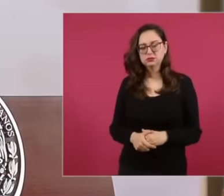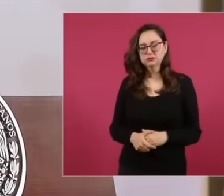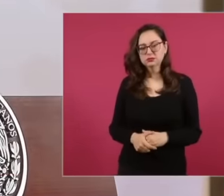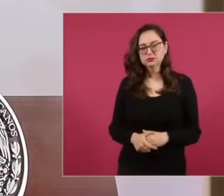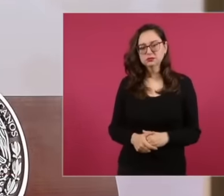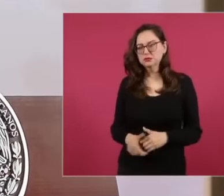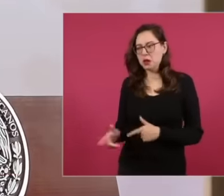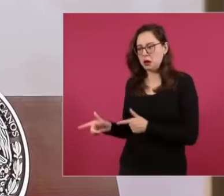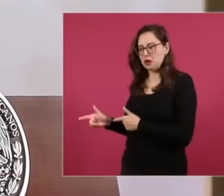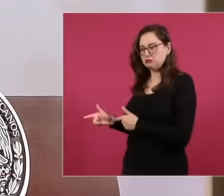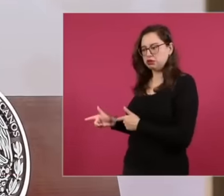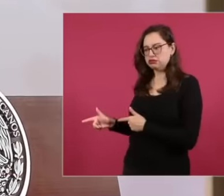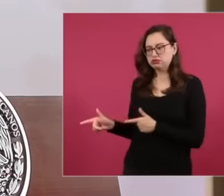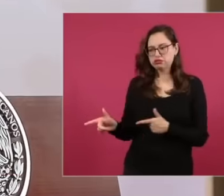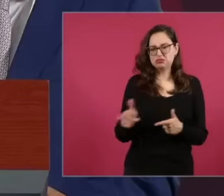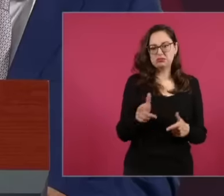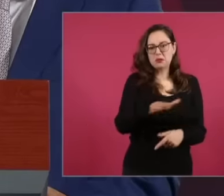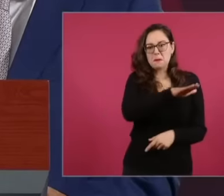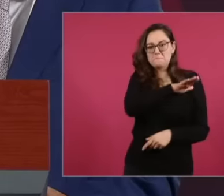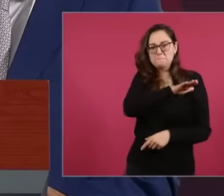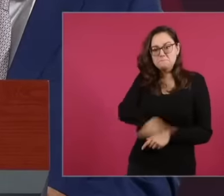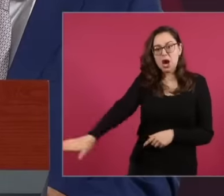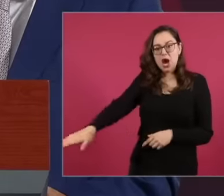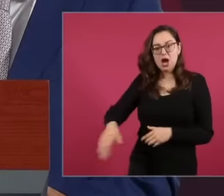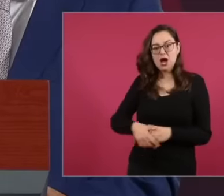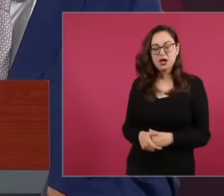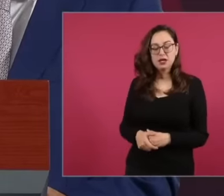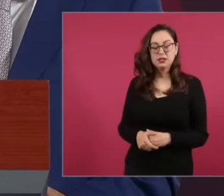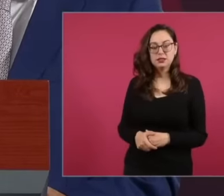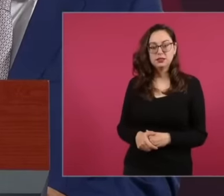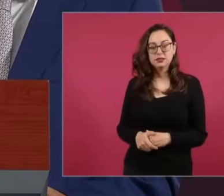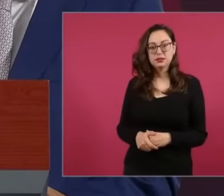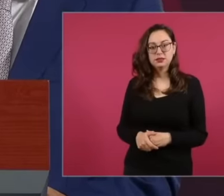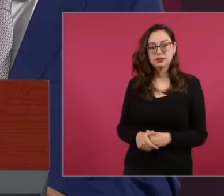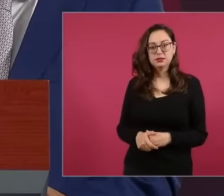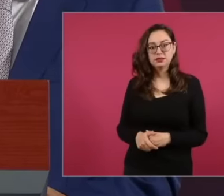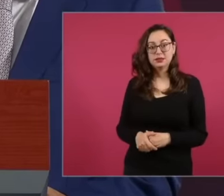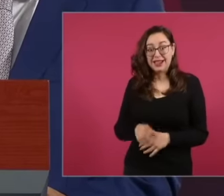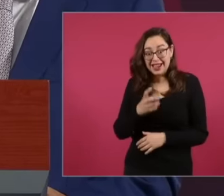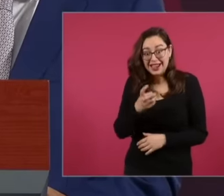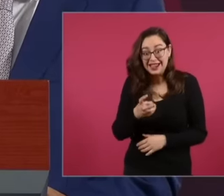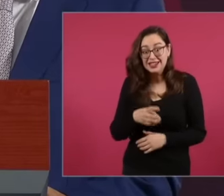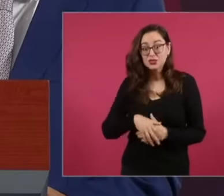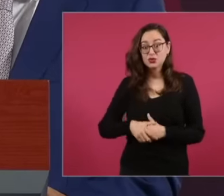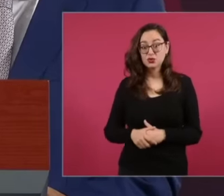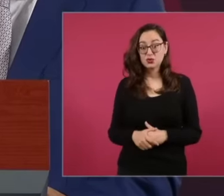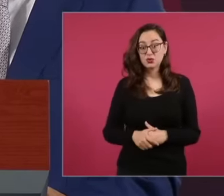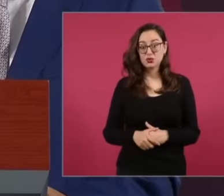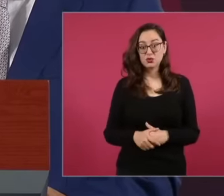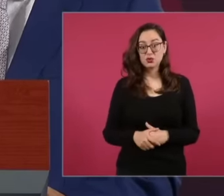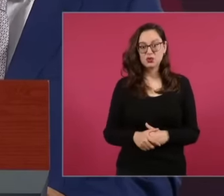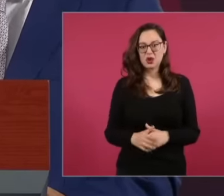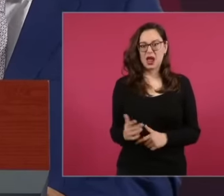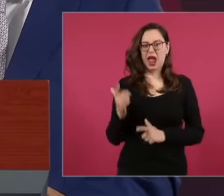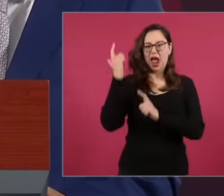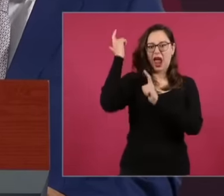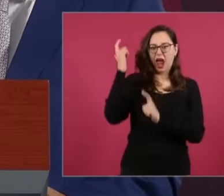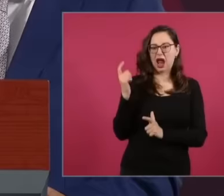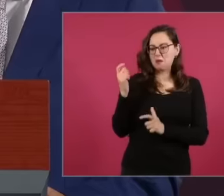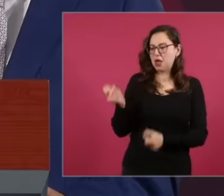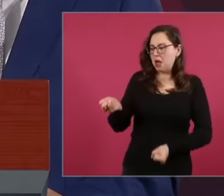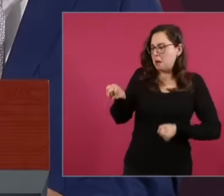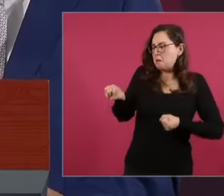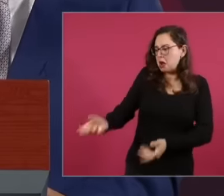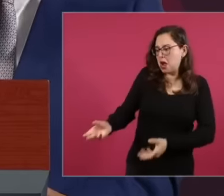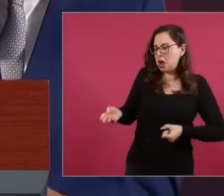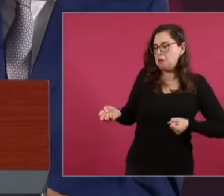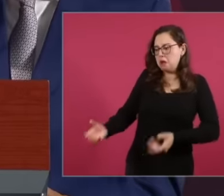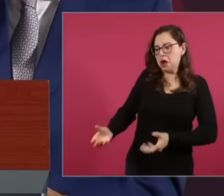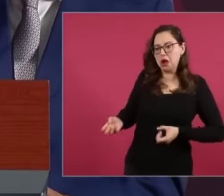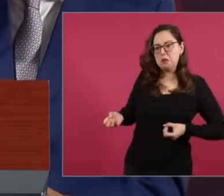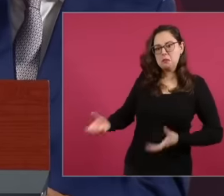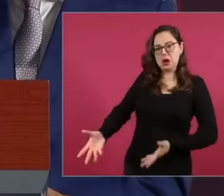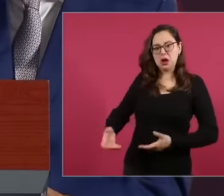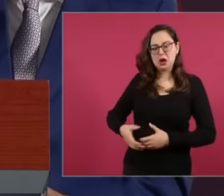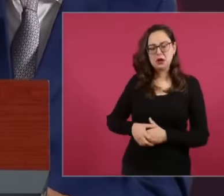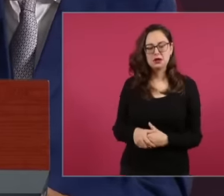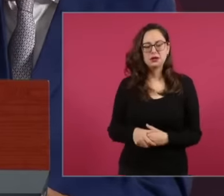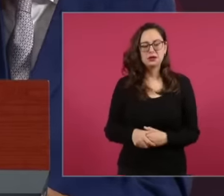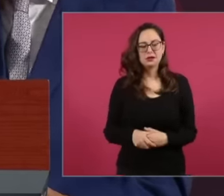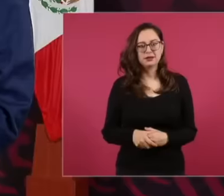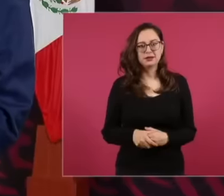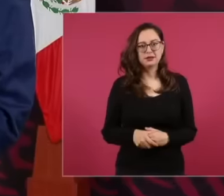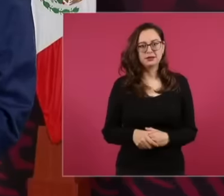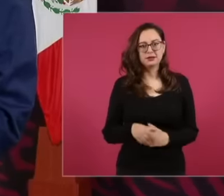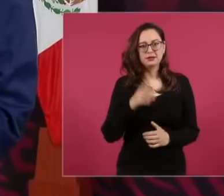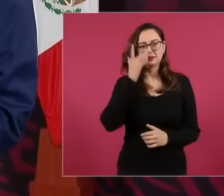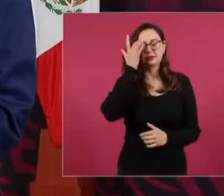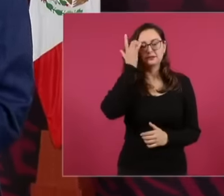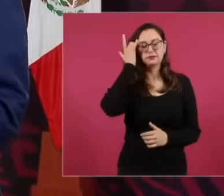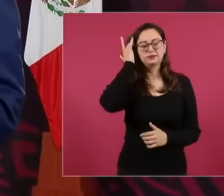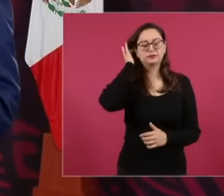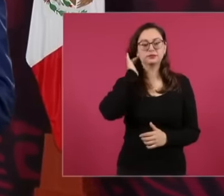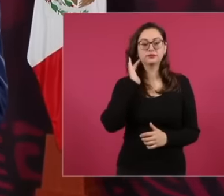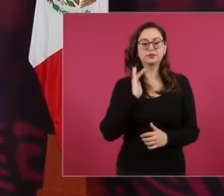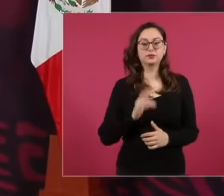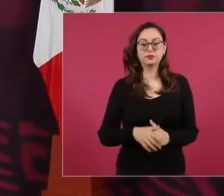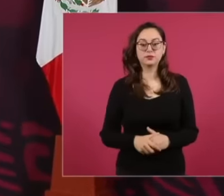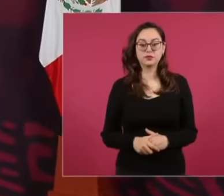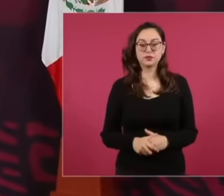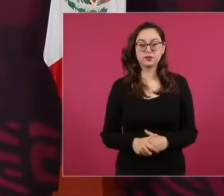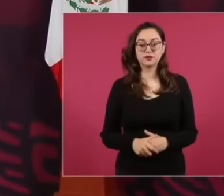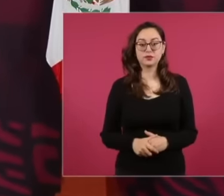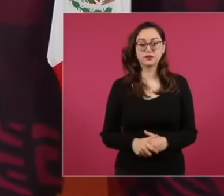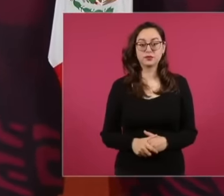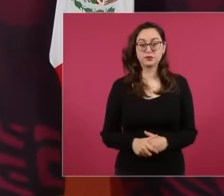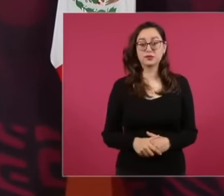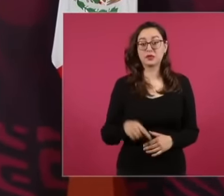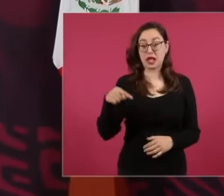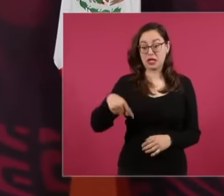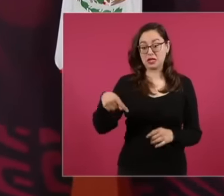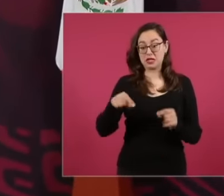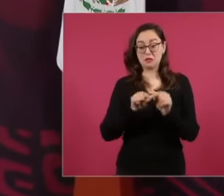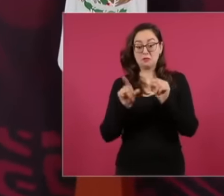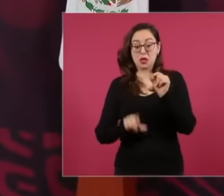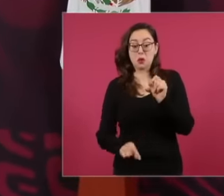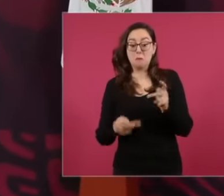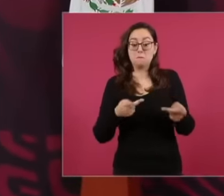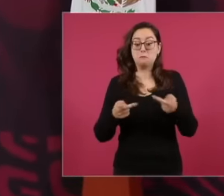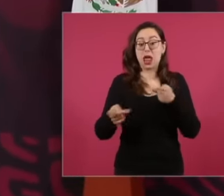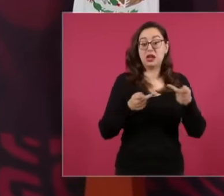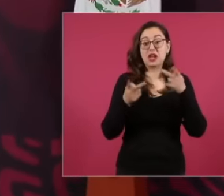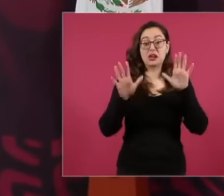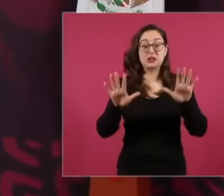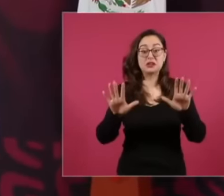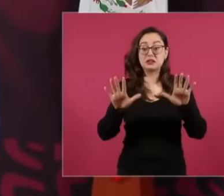massacres weapons well they came to stop the operation that Fast and furious